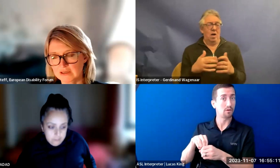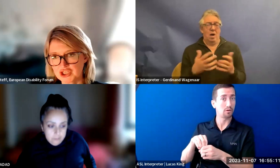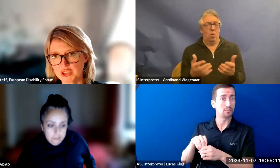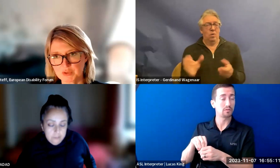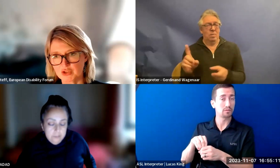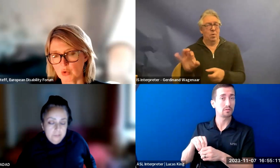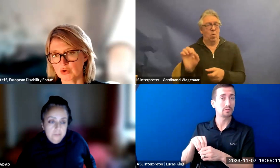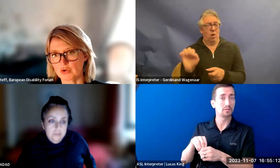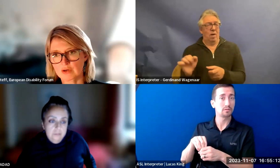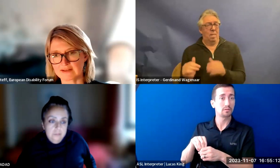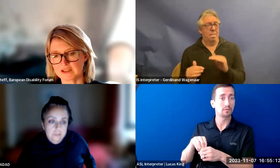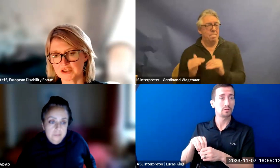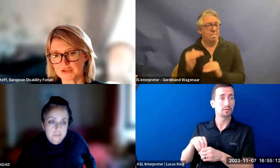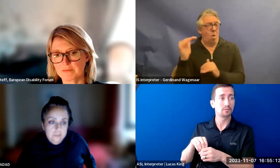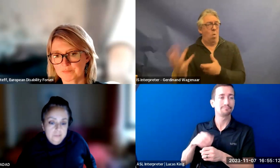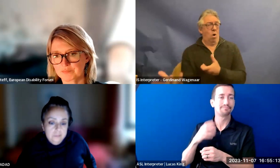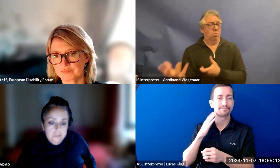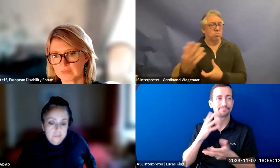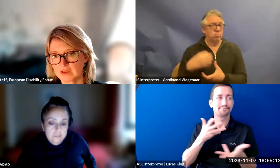in exchange with donor, etc?